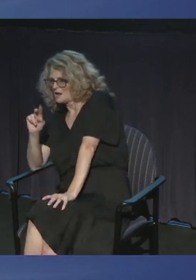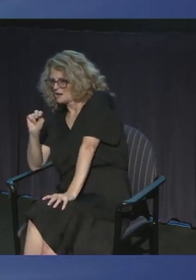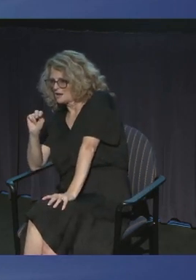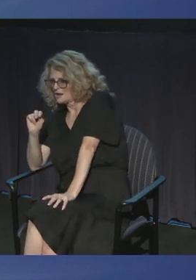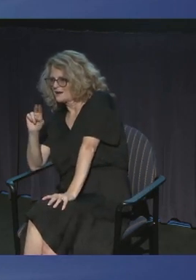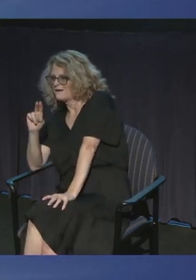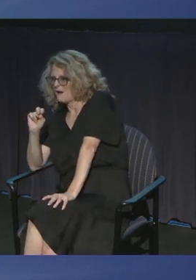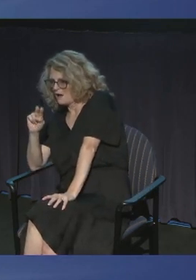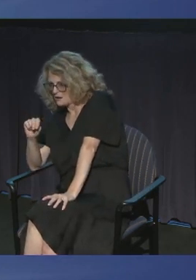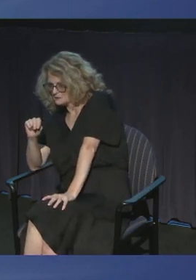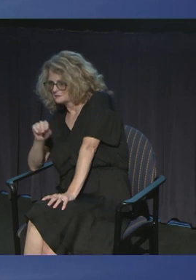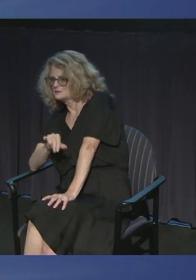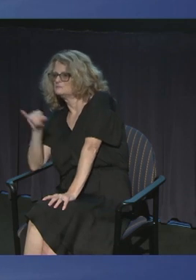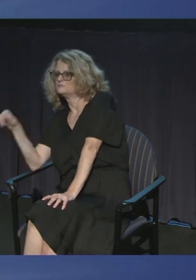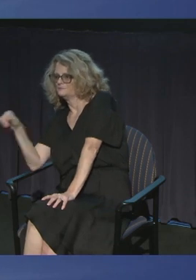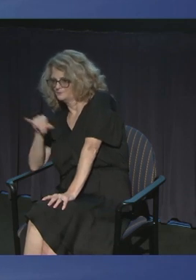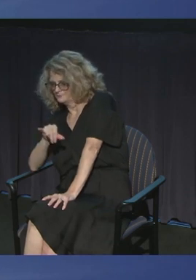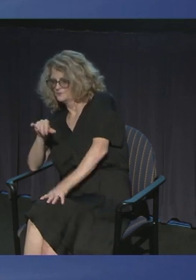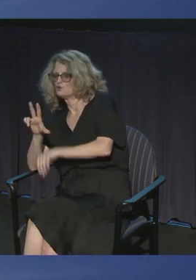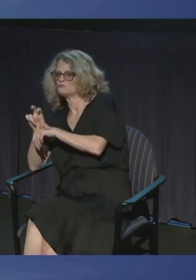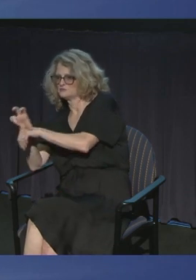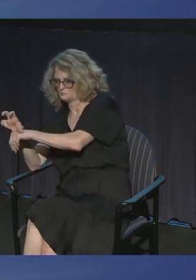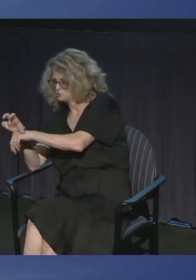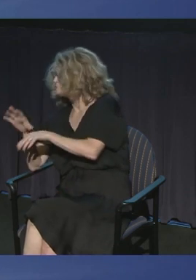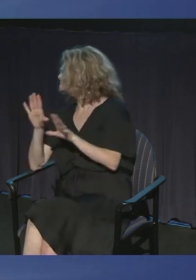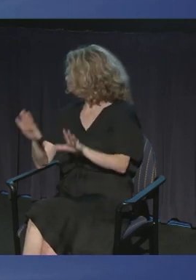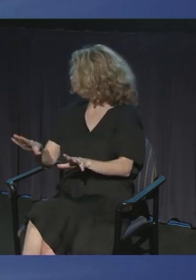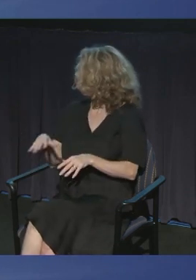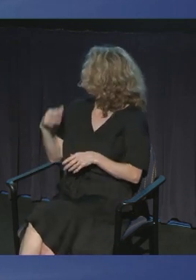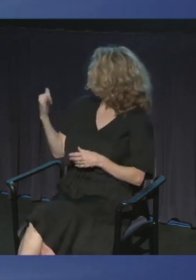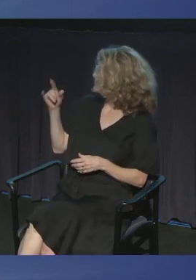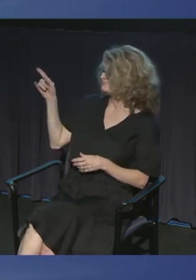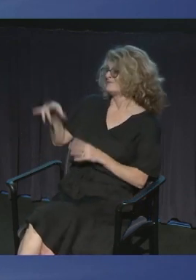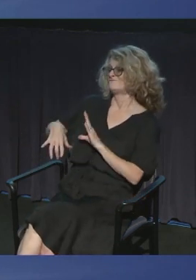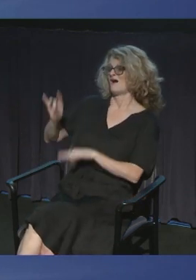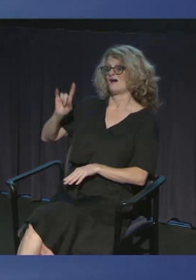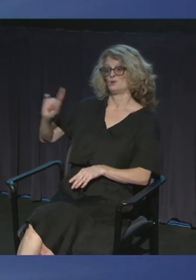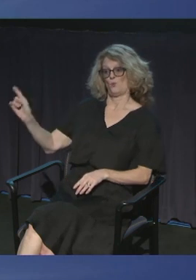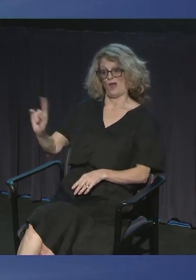PROTEINS ARE NOT RECEPTORS. AND WHAT IS REMARKABLE IN THE FAMILY, INITIALLY FOUND IN